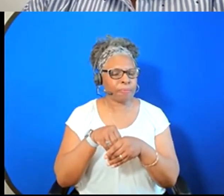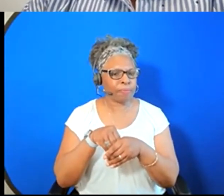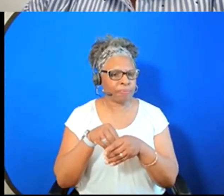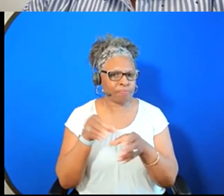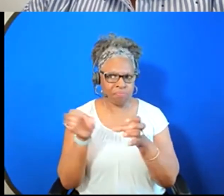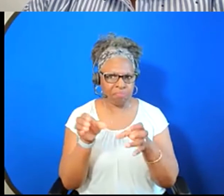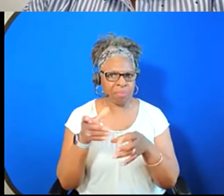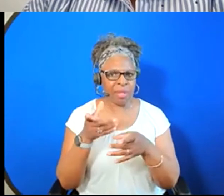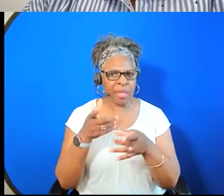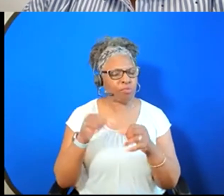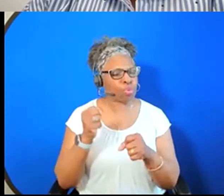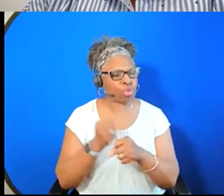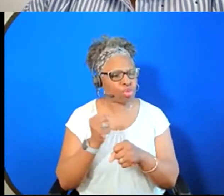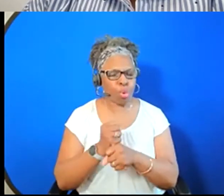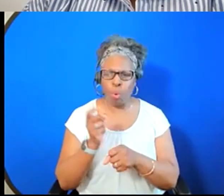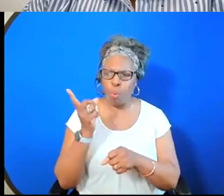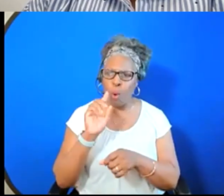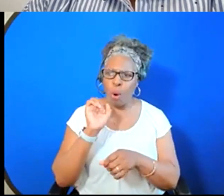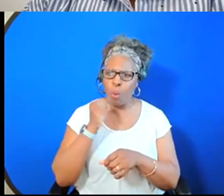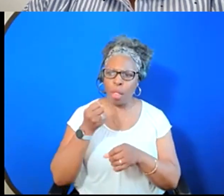And what do you think about that Magda? Did you, did you hear it?